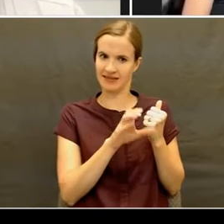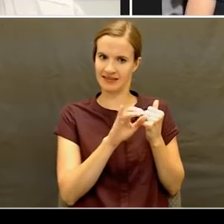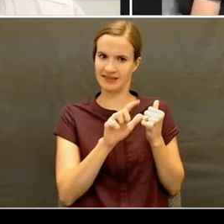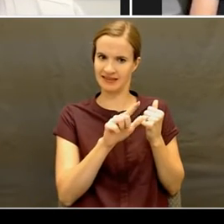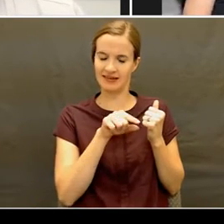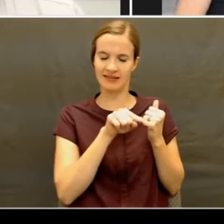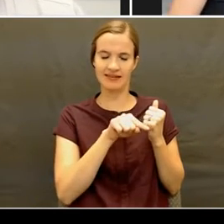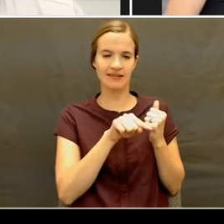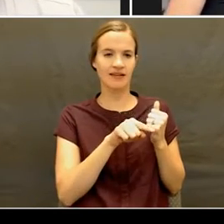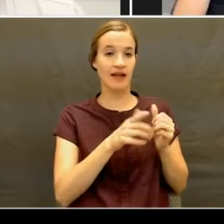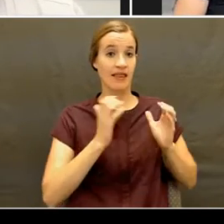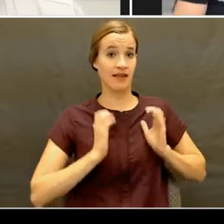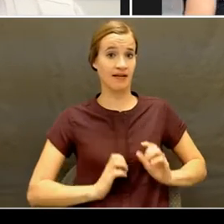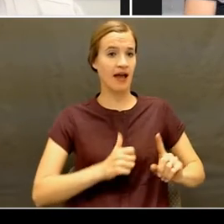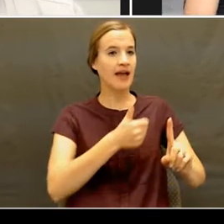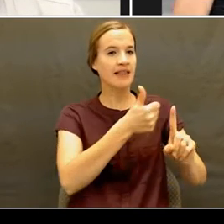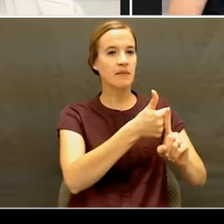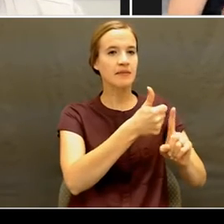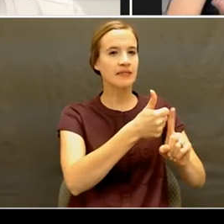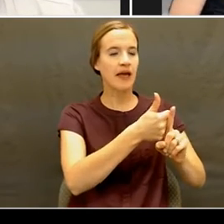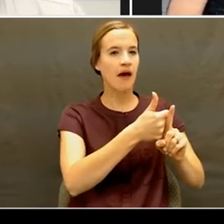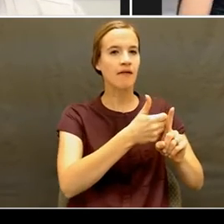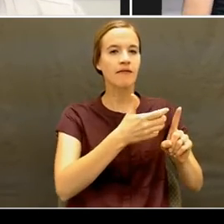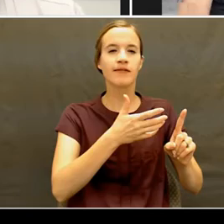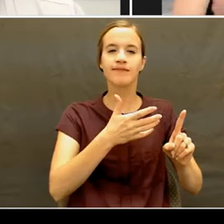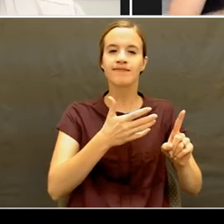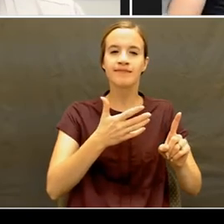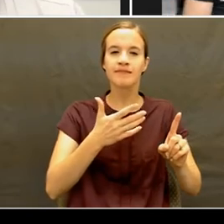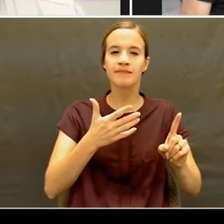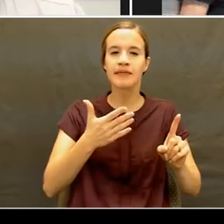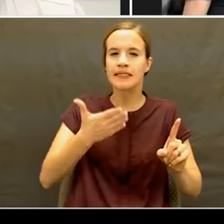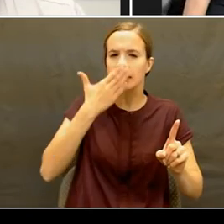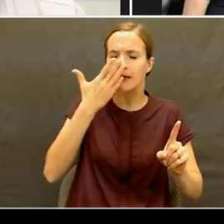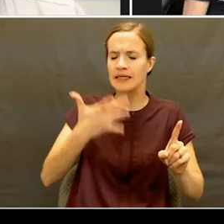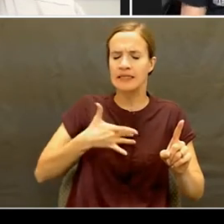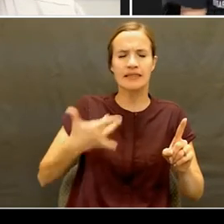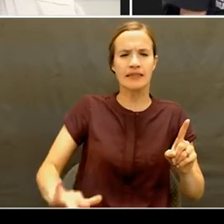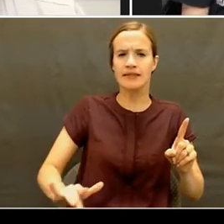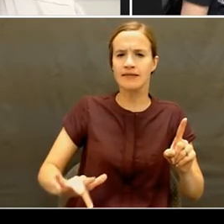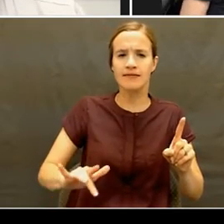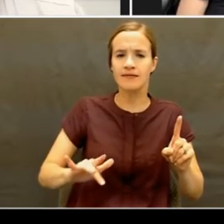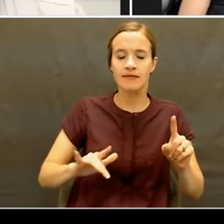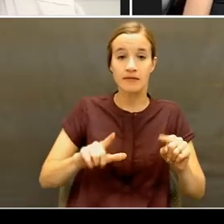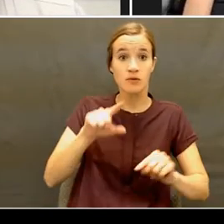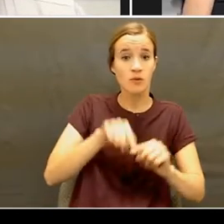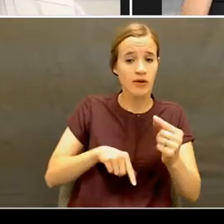at that time I was the person that never used deodorant, you know. Or I didn't smell, I didn't